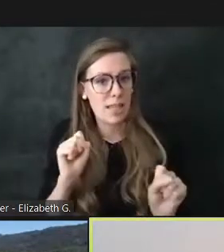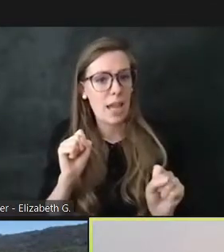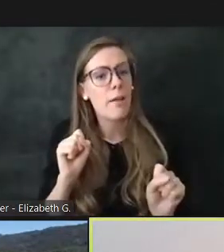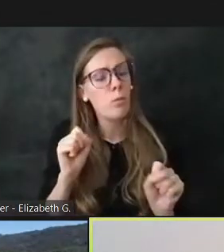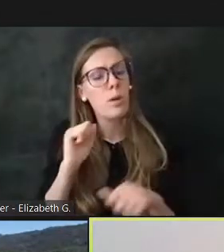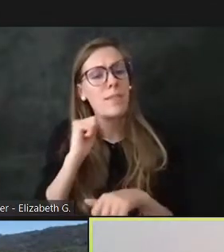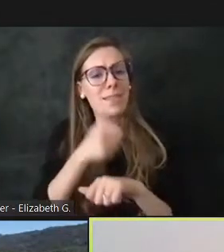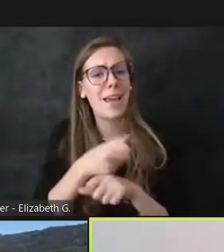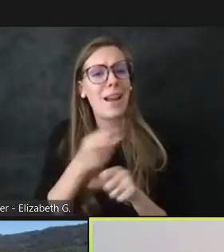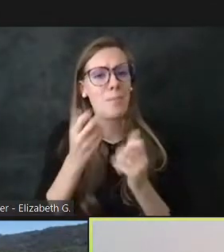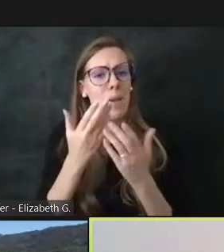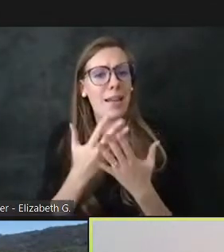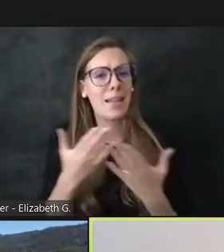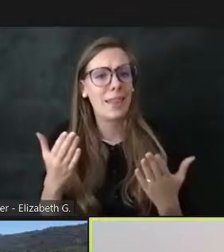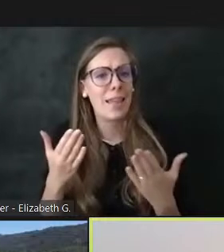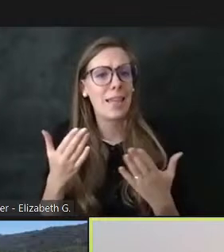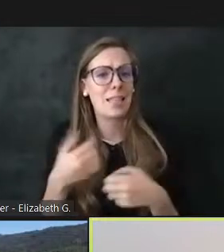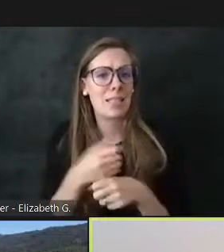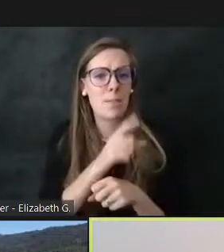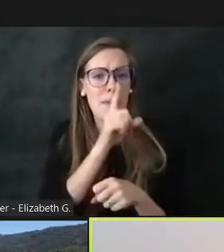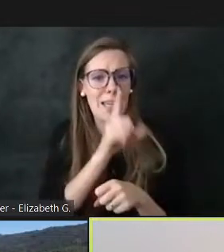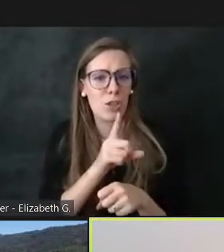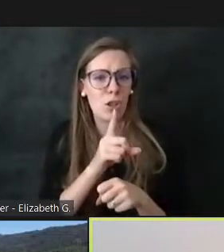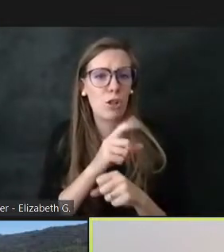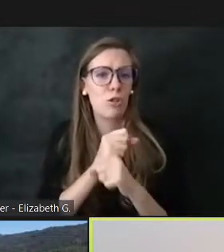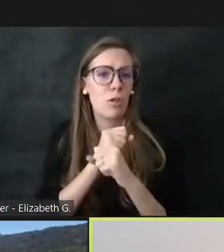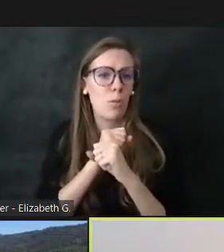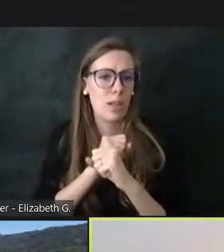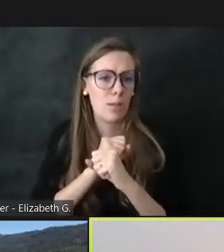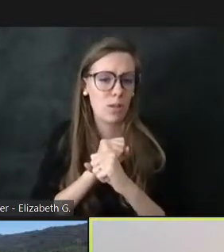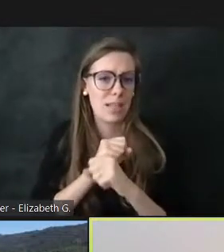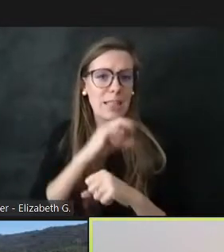help prevent the spread it code occurring at schools.